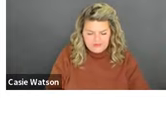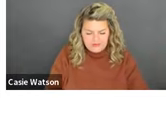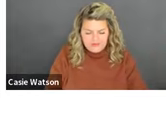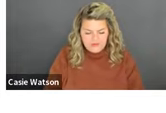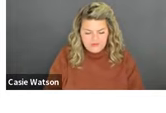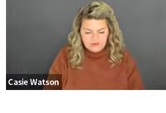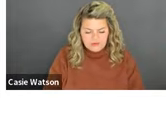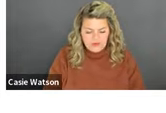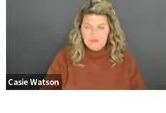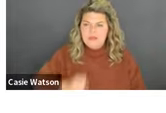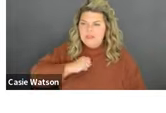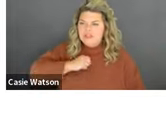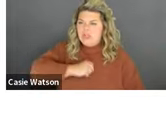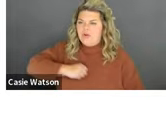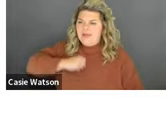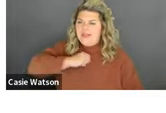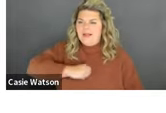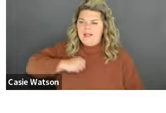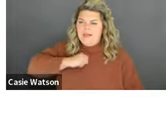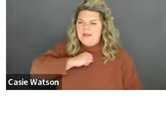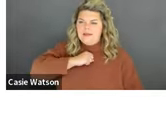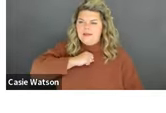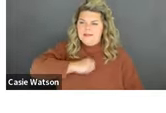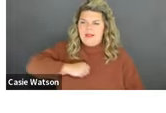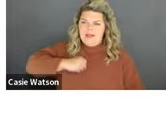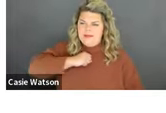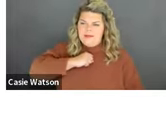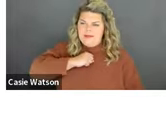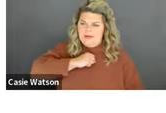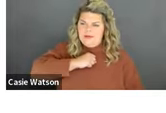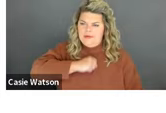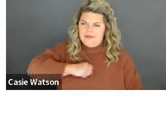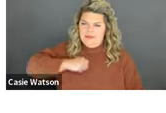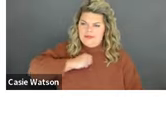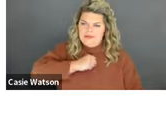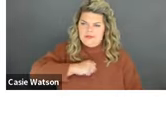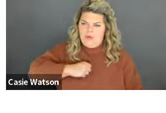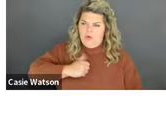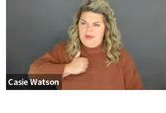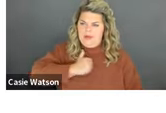but this was 15 years ago." Sorry, I think, I don't know if that's just old,